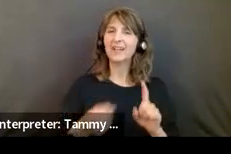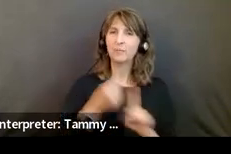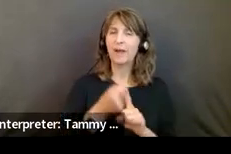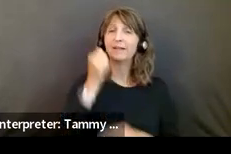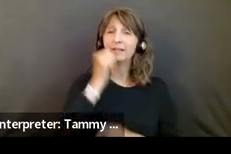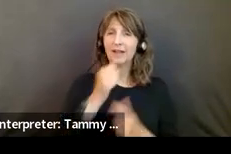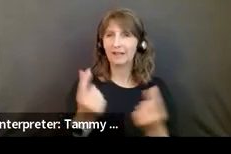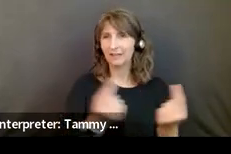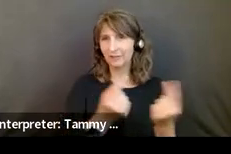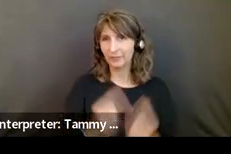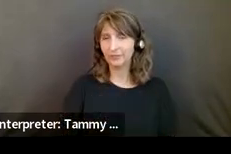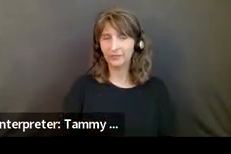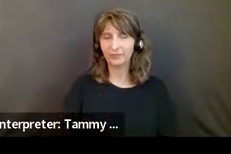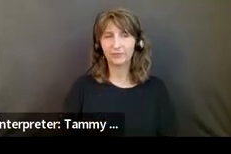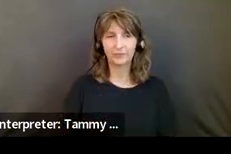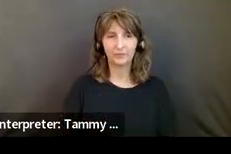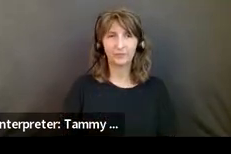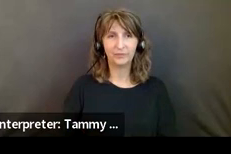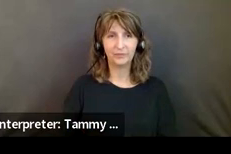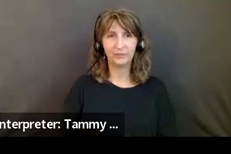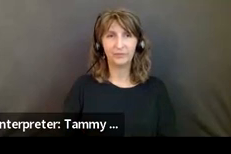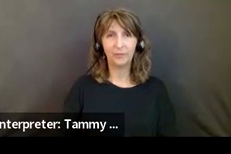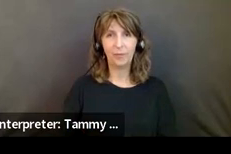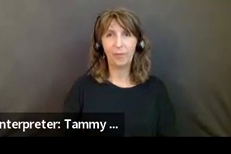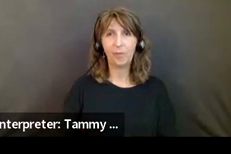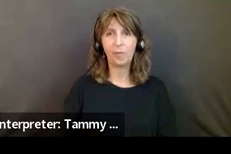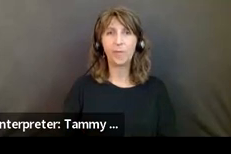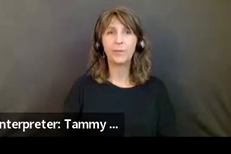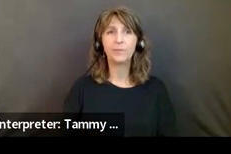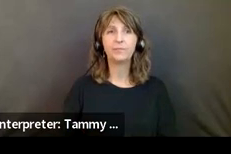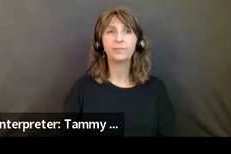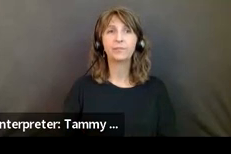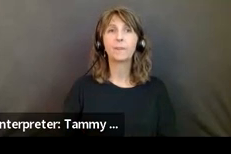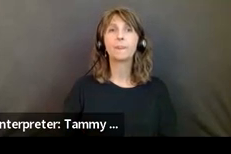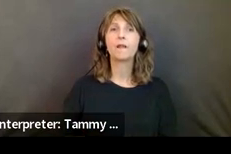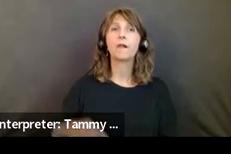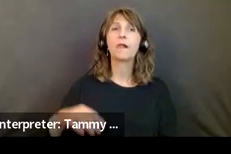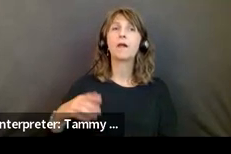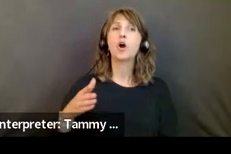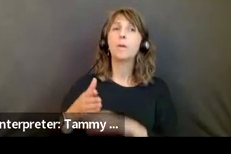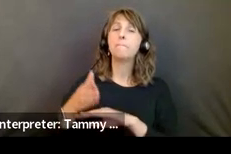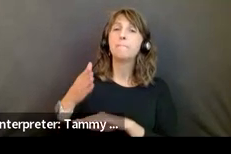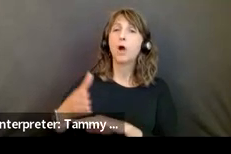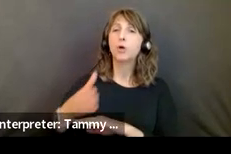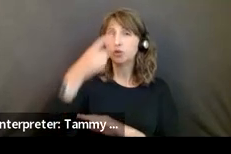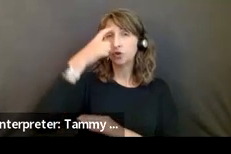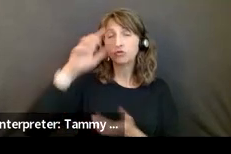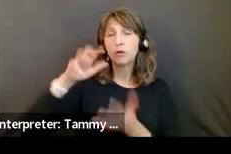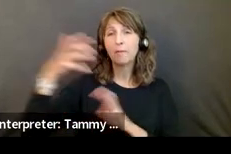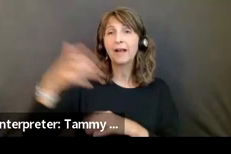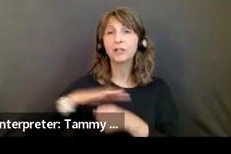Next slide. And post traumatic stress disorder. A lot of times when people think of post traumatic stress disorder, they think of adults, but children too experience post traumatic stress disorder.